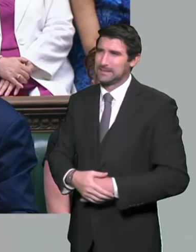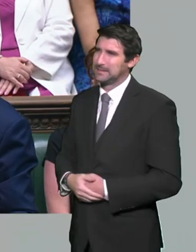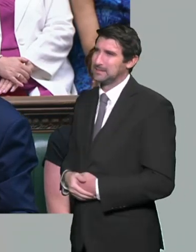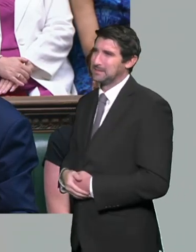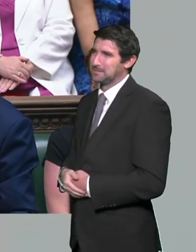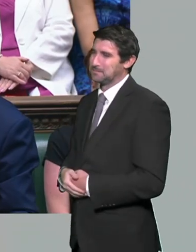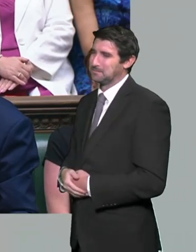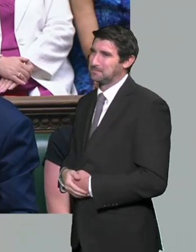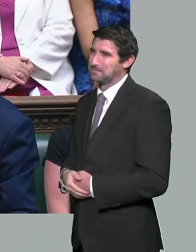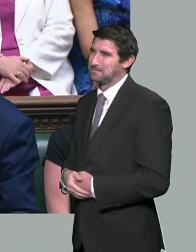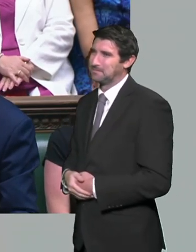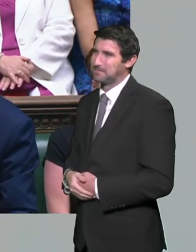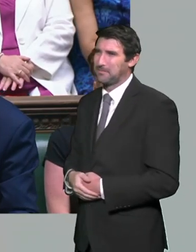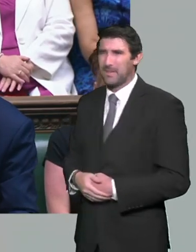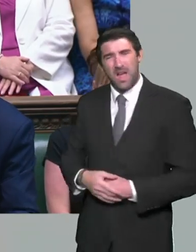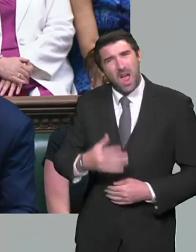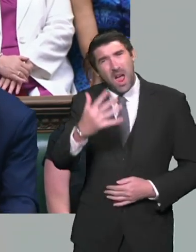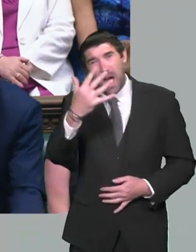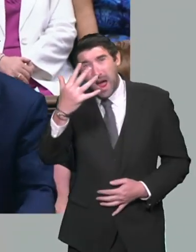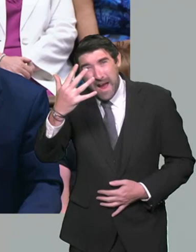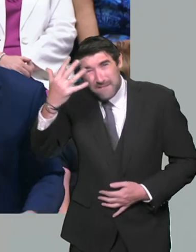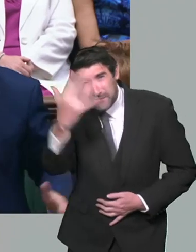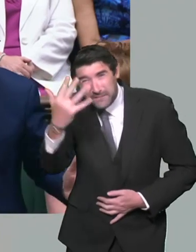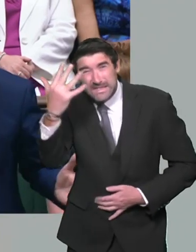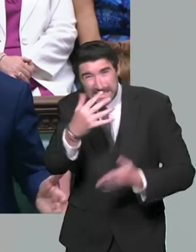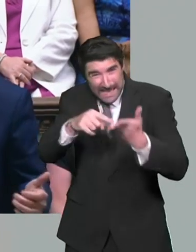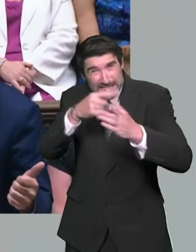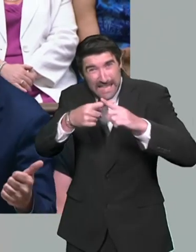the highest tax burden since rationing.